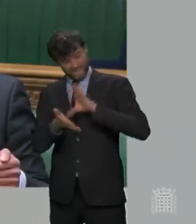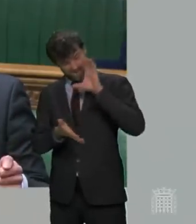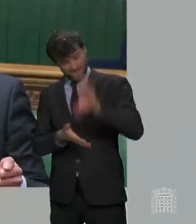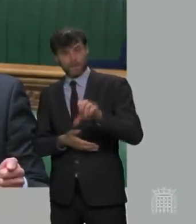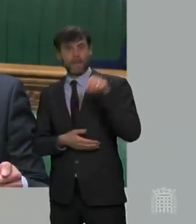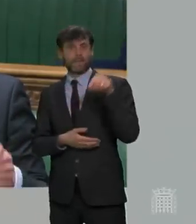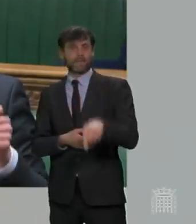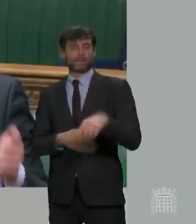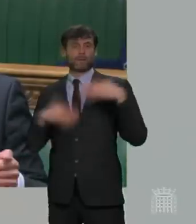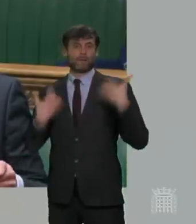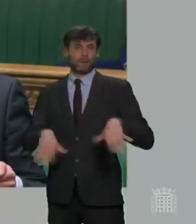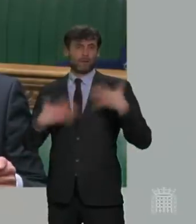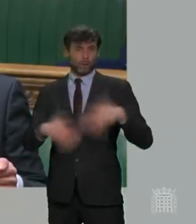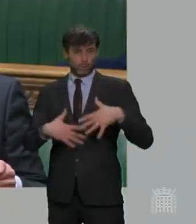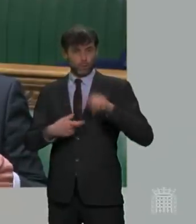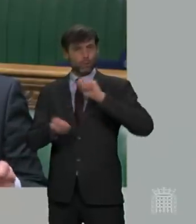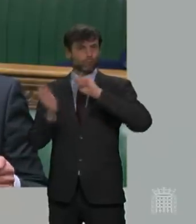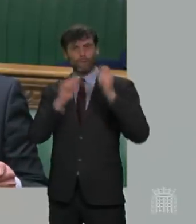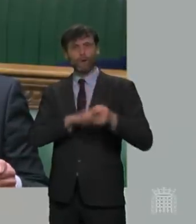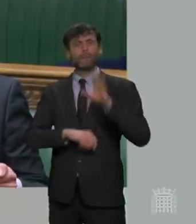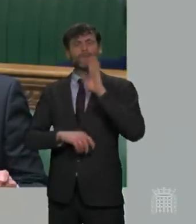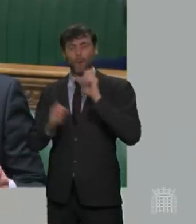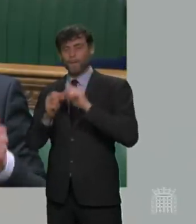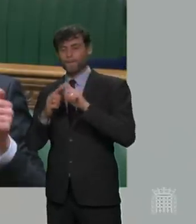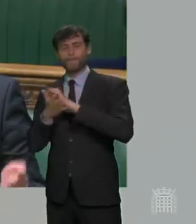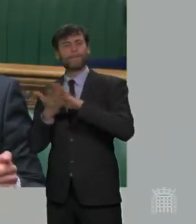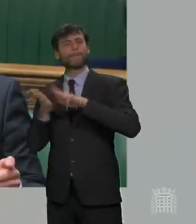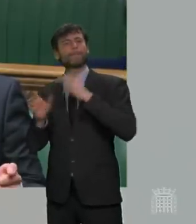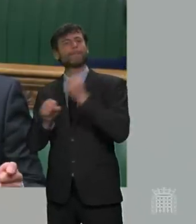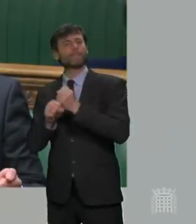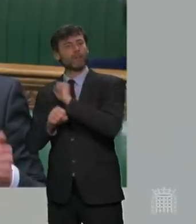the Beeching cuts, restore our local railways in Stoke-on-Trent and cement our position as one of